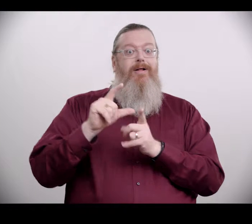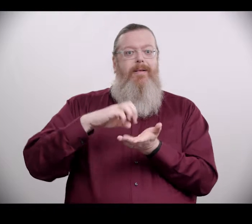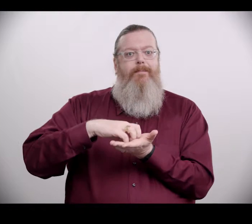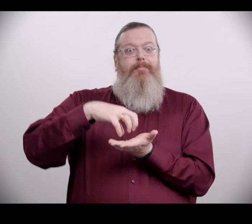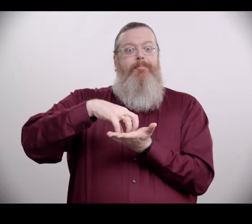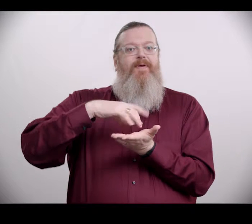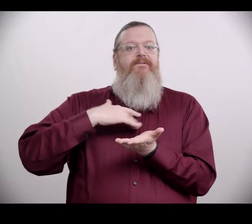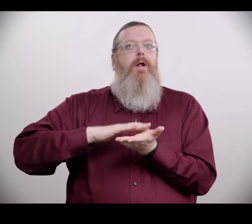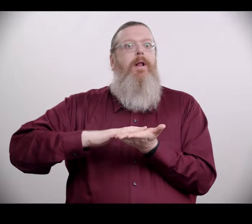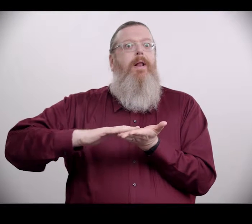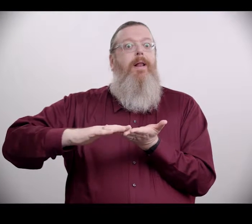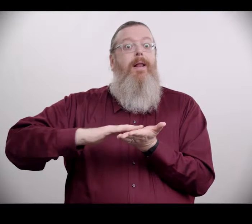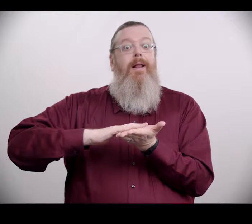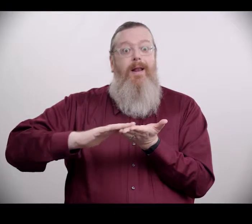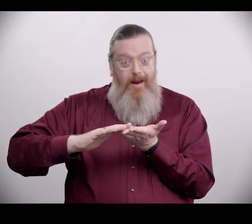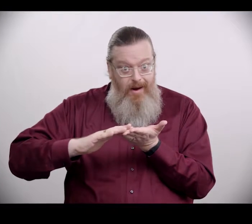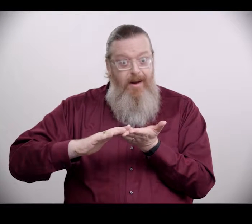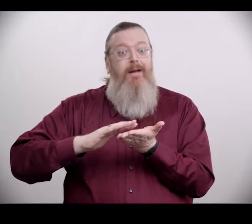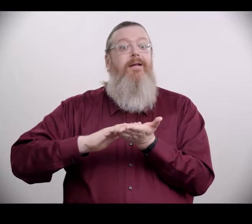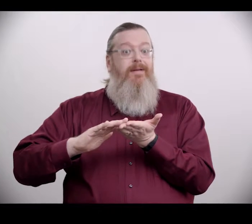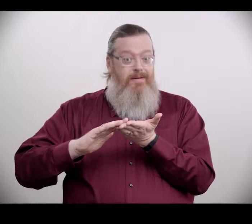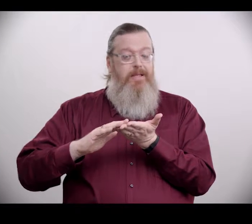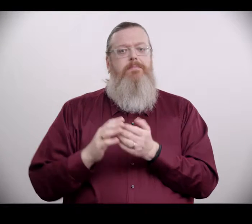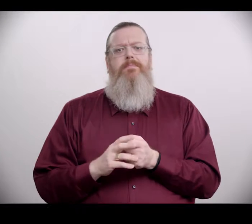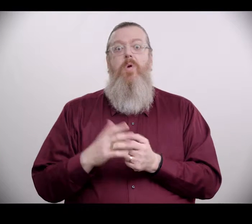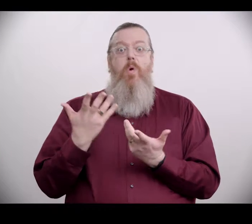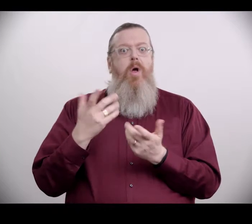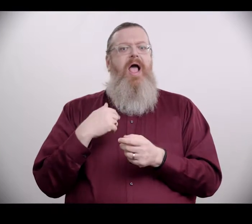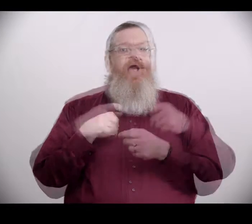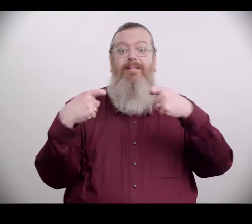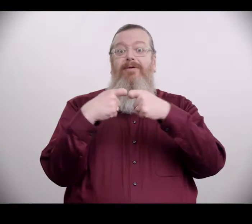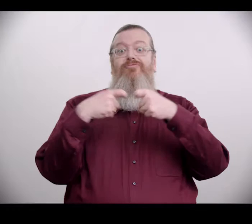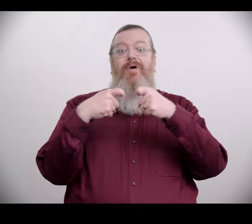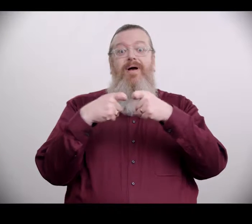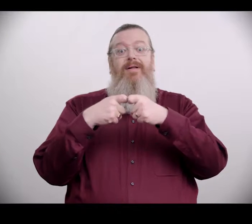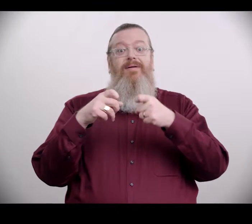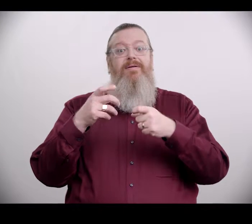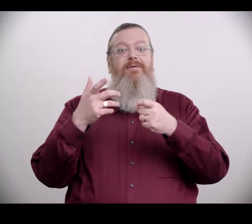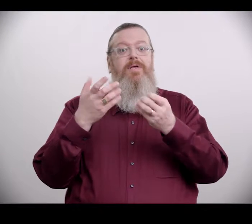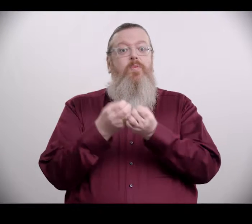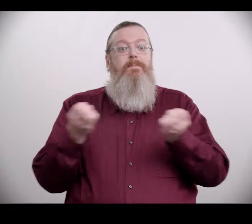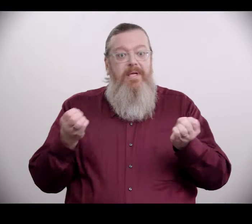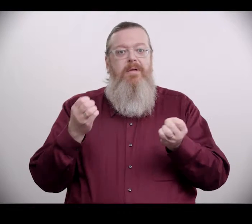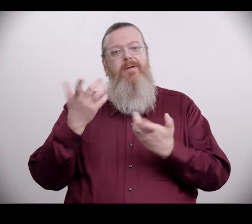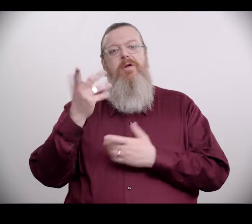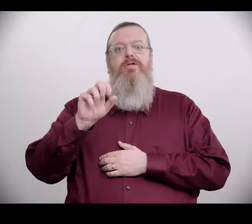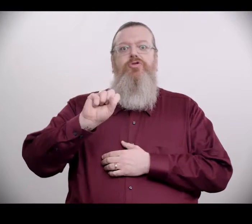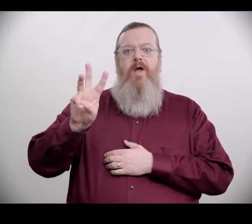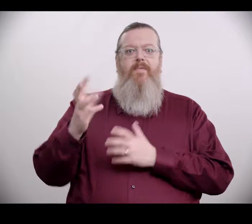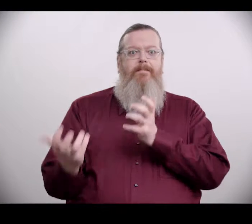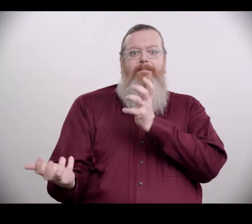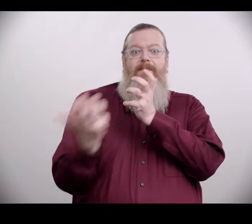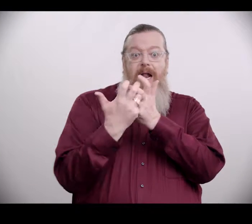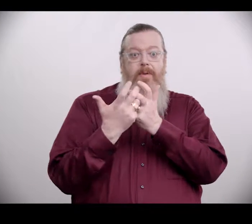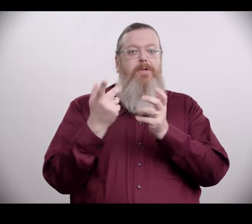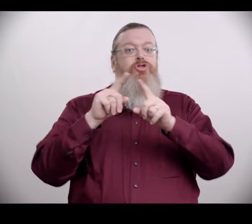* Ensure electronic materials are accessible and readable by screen reader software